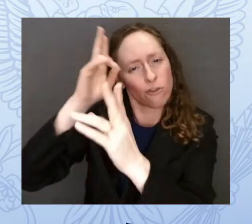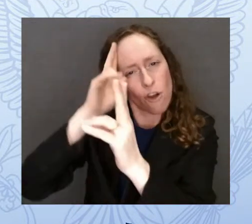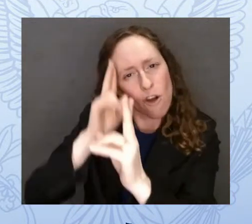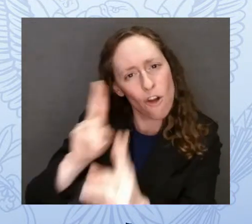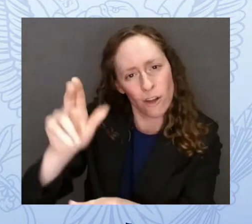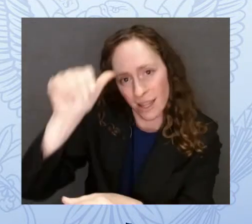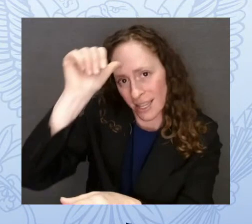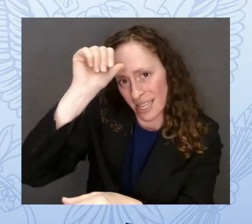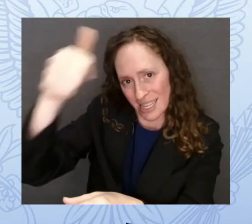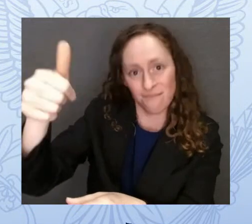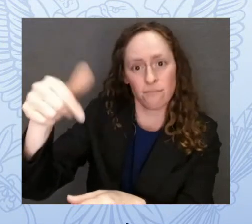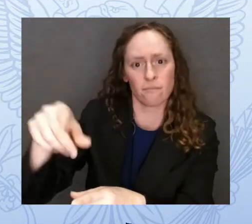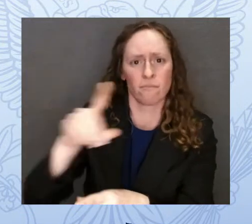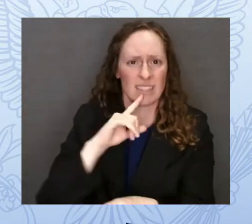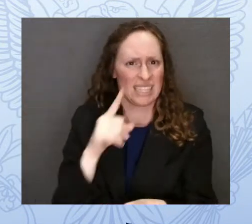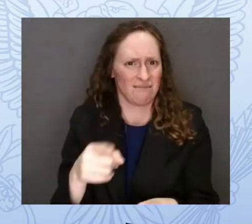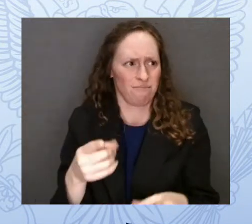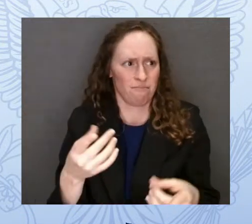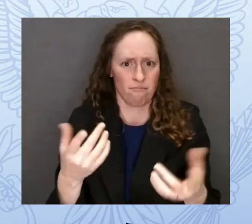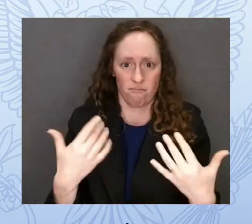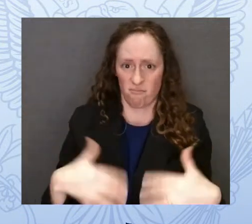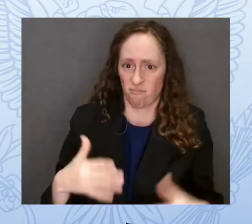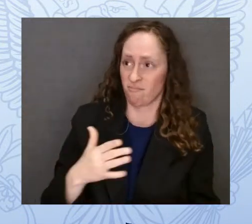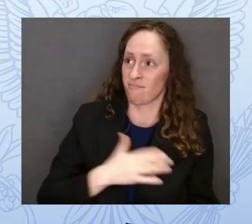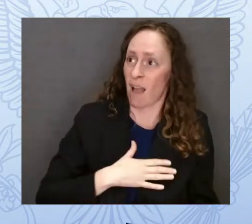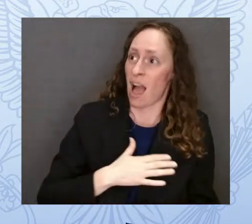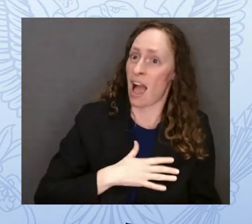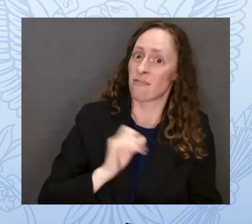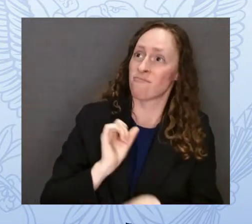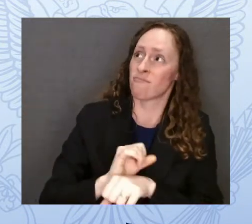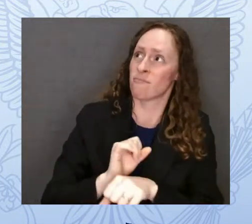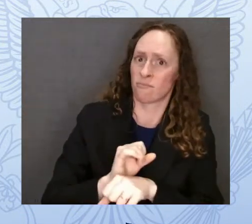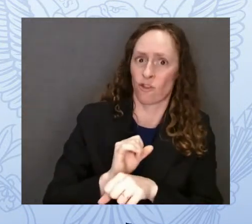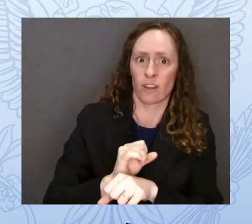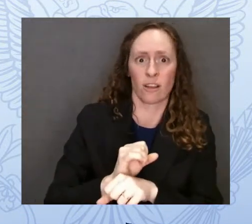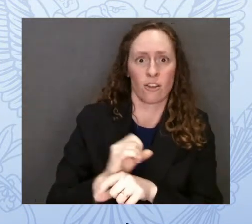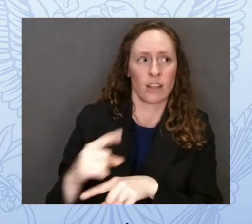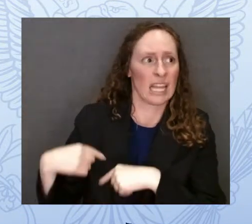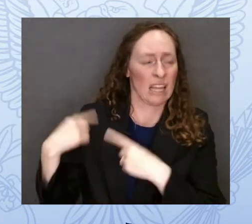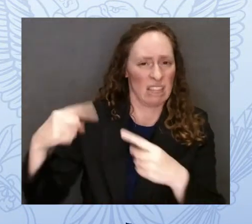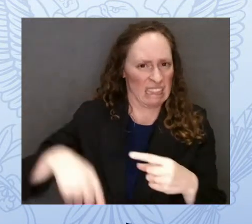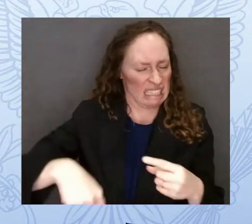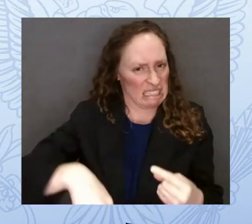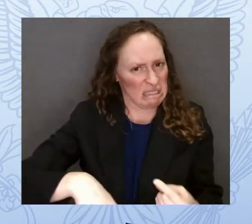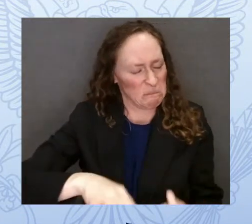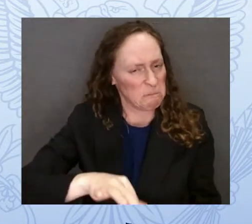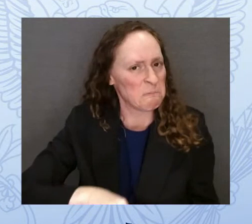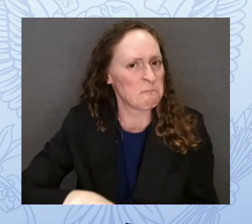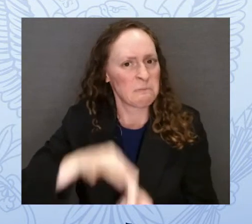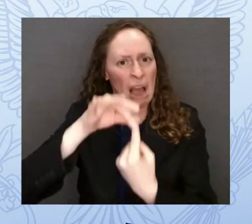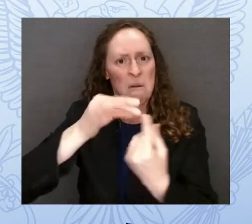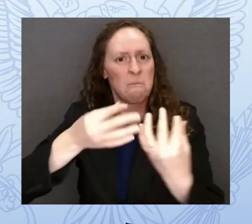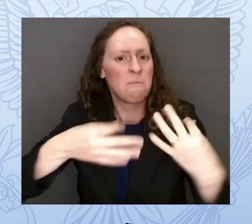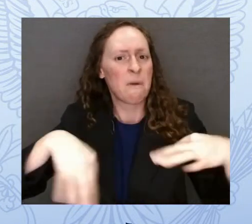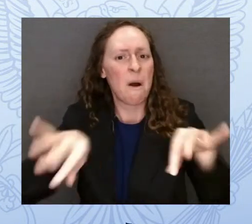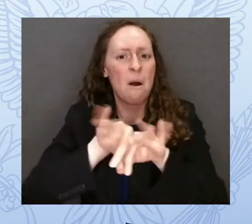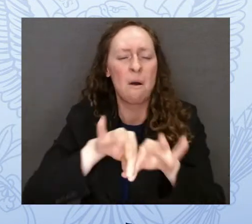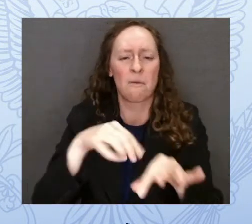and truly a pleasure to be able to work with the First Lady and help her to bring her culinary vision to life.